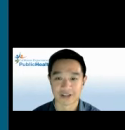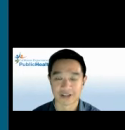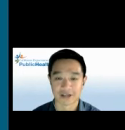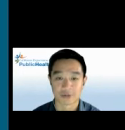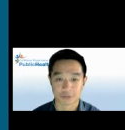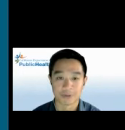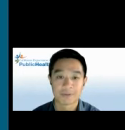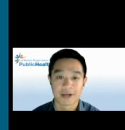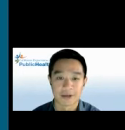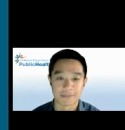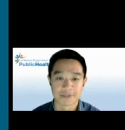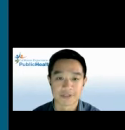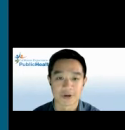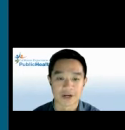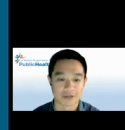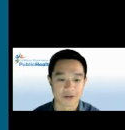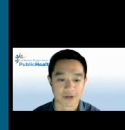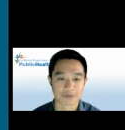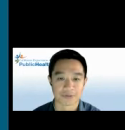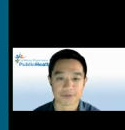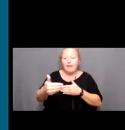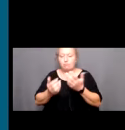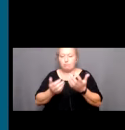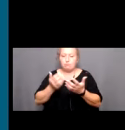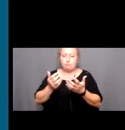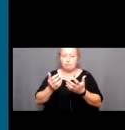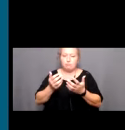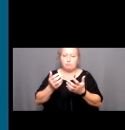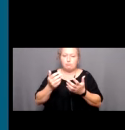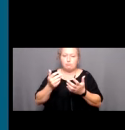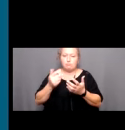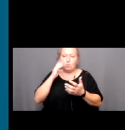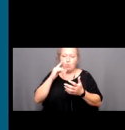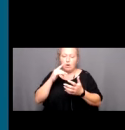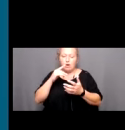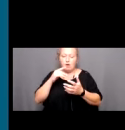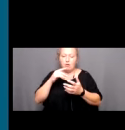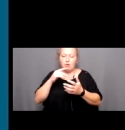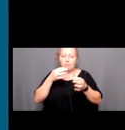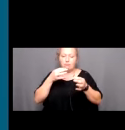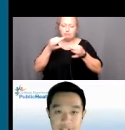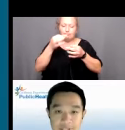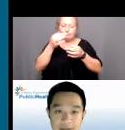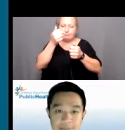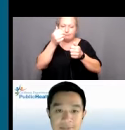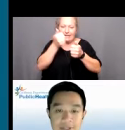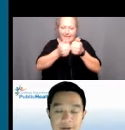group, so I will go through each of the speakers individually first and then turn it over to them.